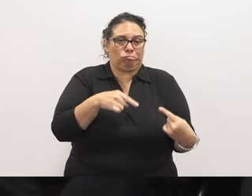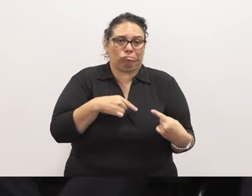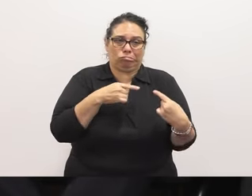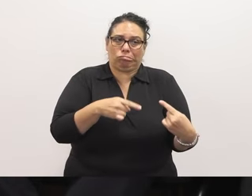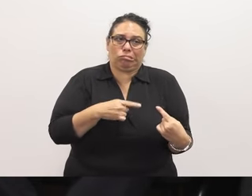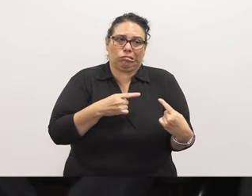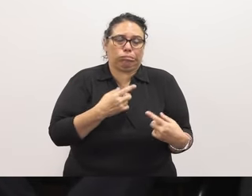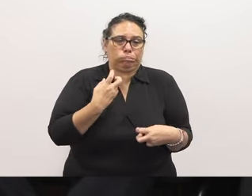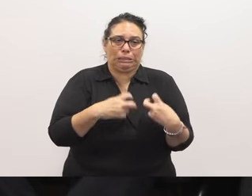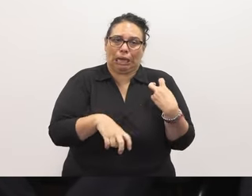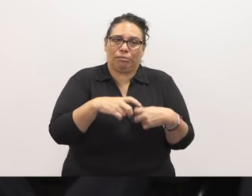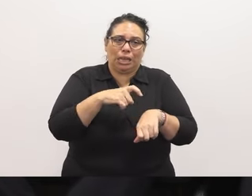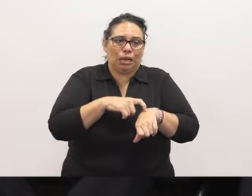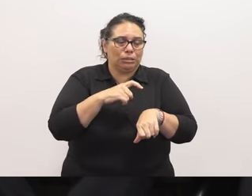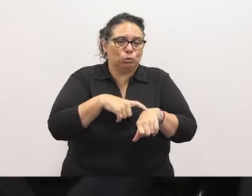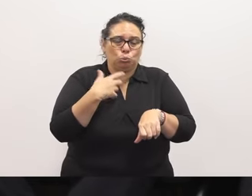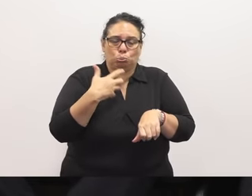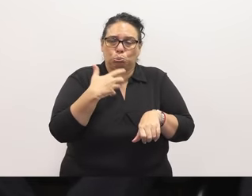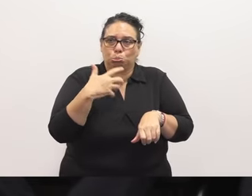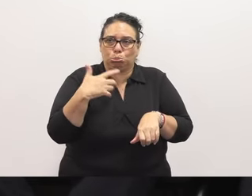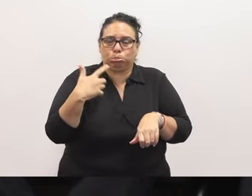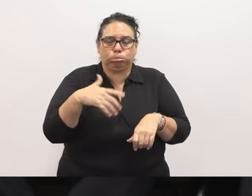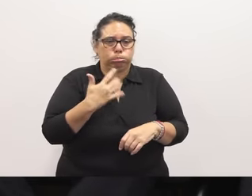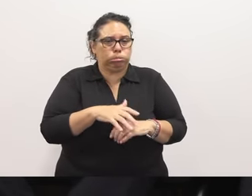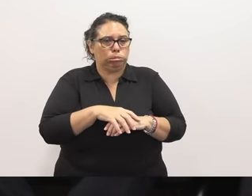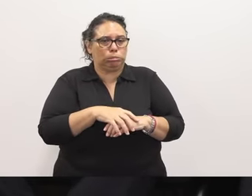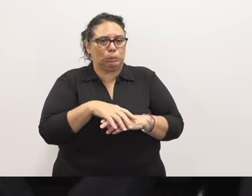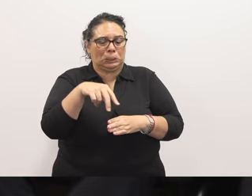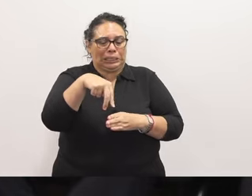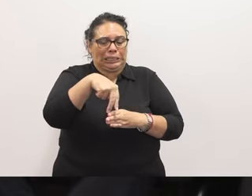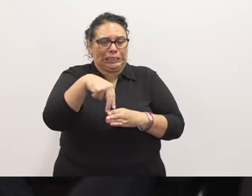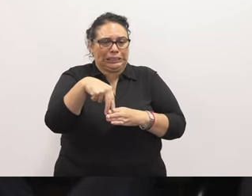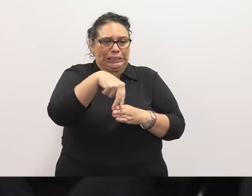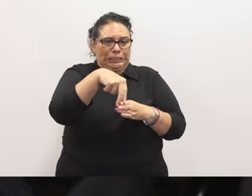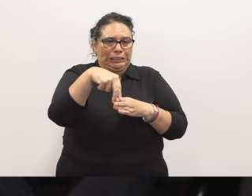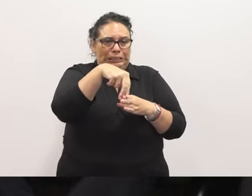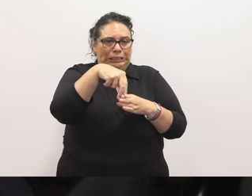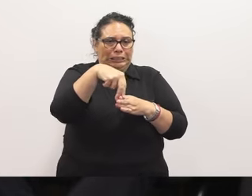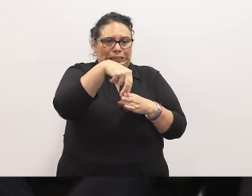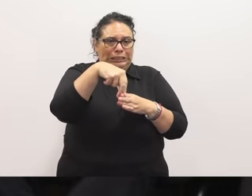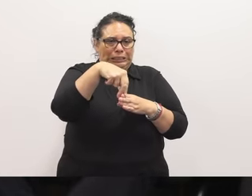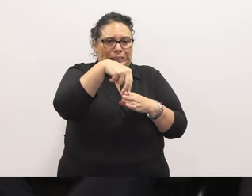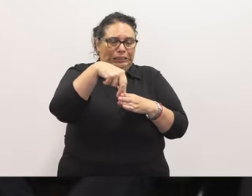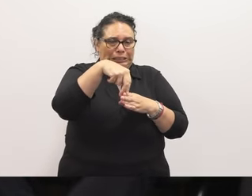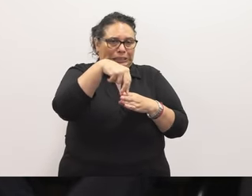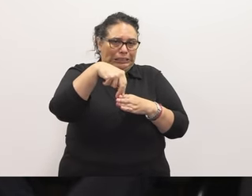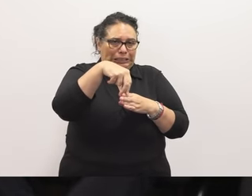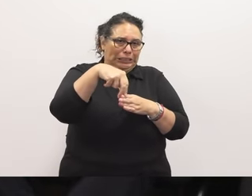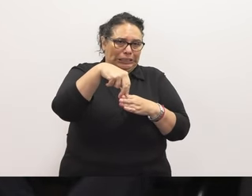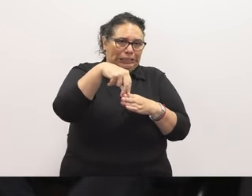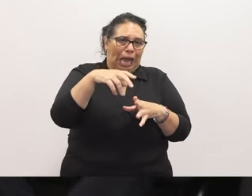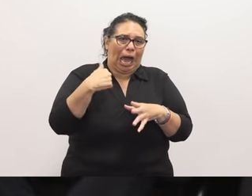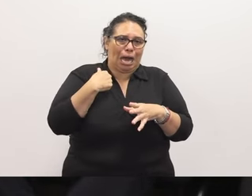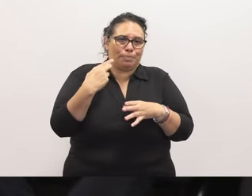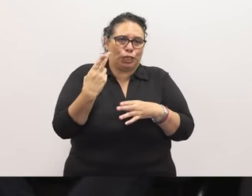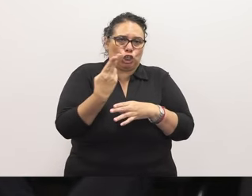and were on the cusp. That's the term I'm going, that's the PC terms I'm gonna use is they were on the cusp.